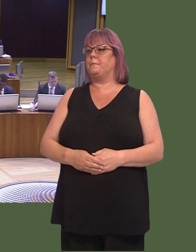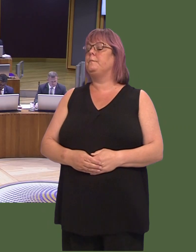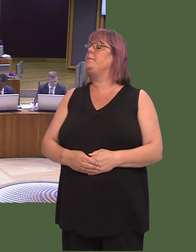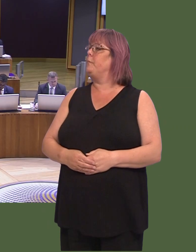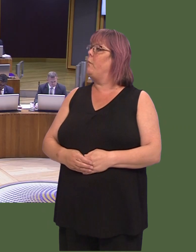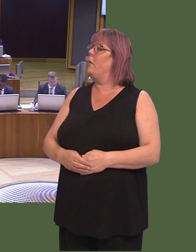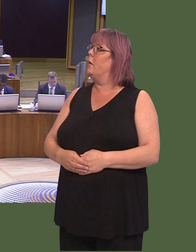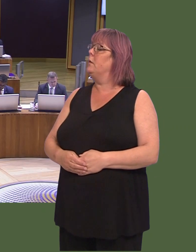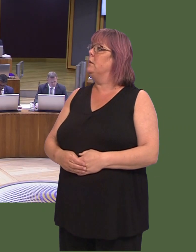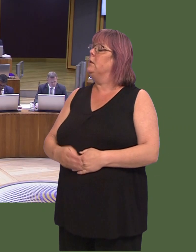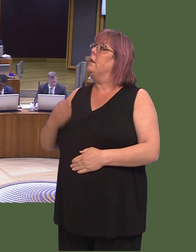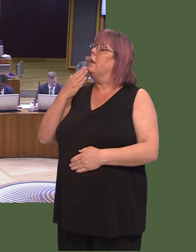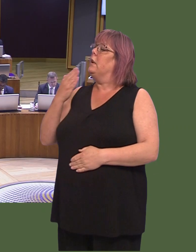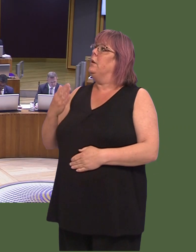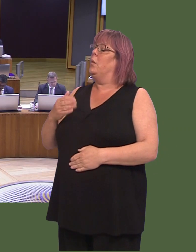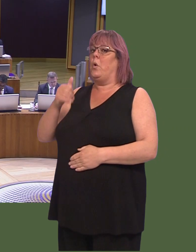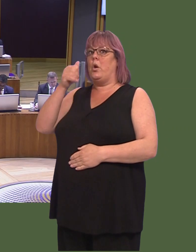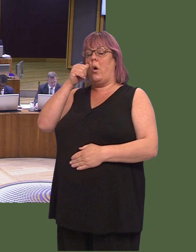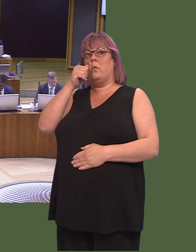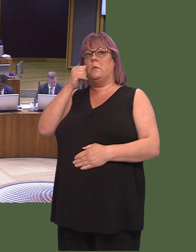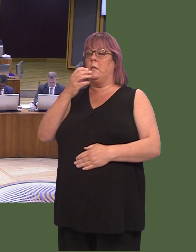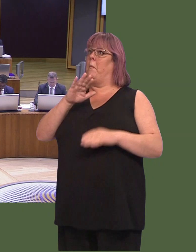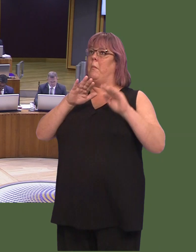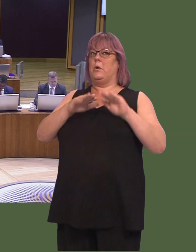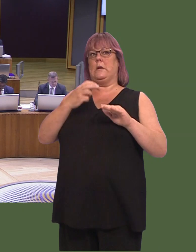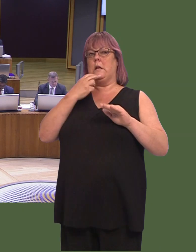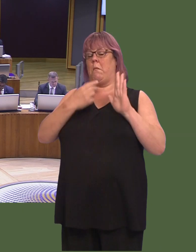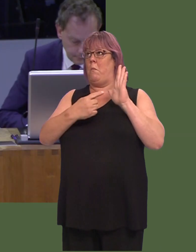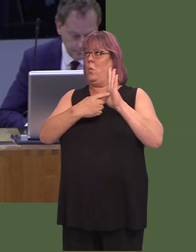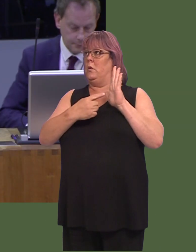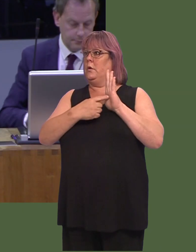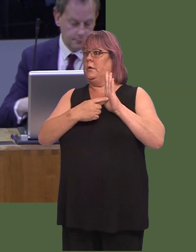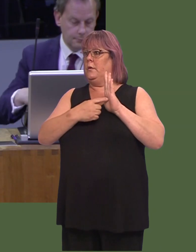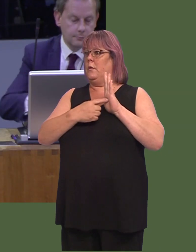While the steel industry is of national and strategic importance, we can't ignore the